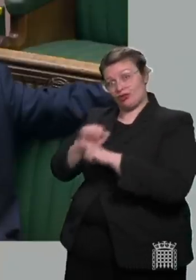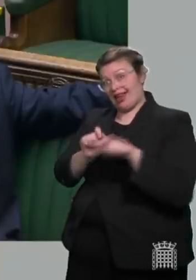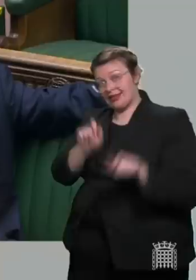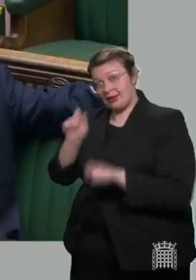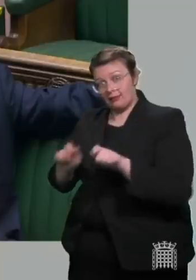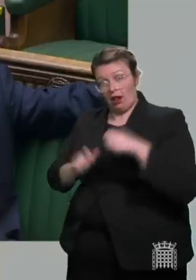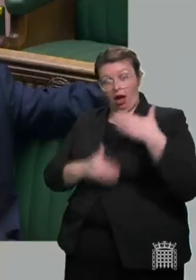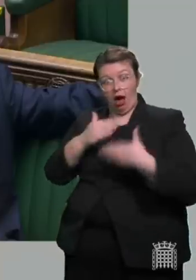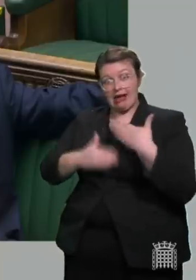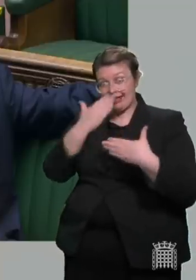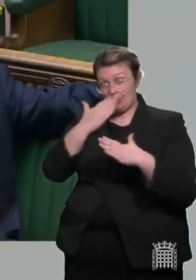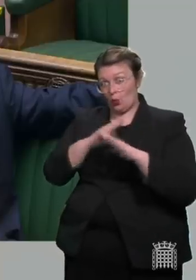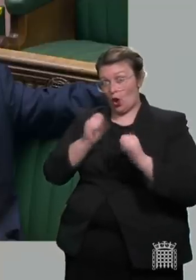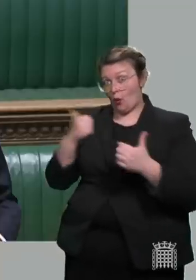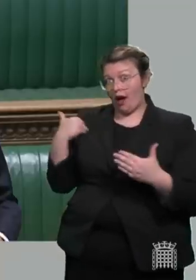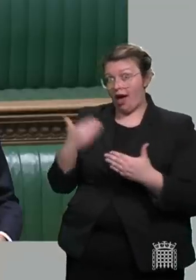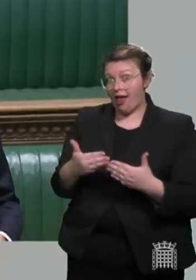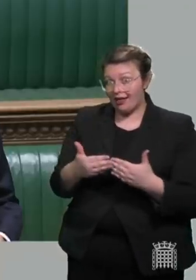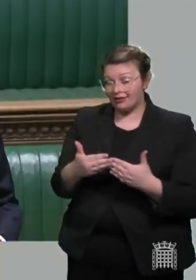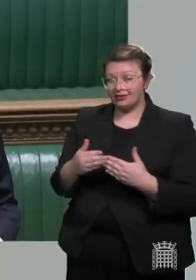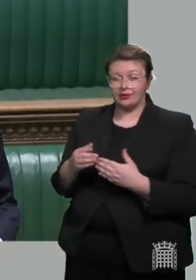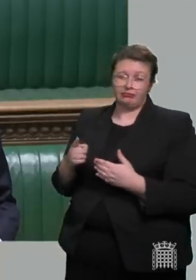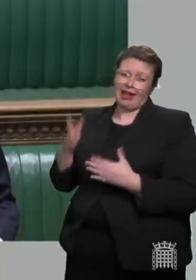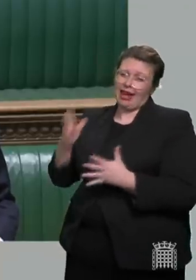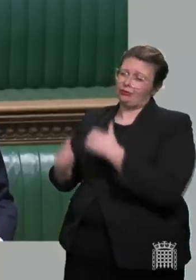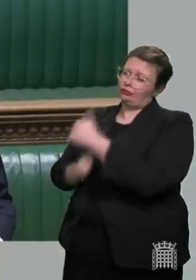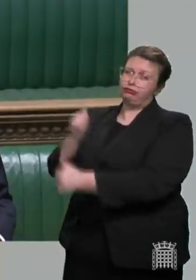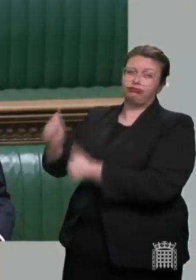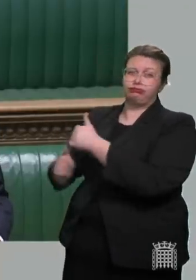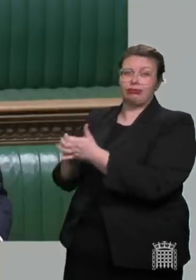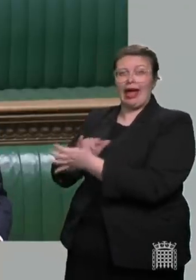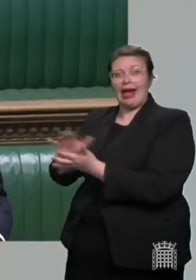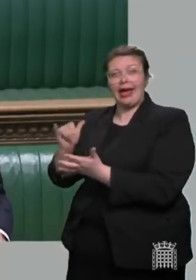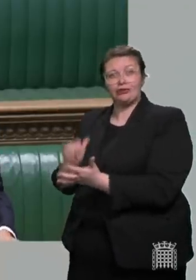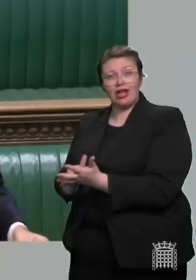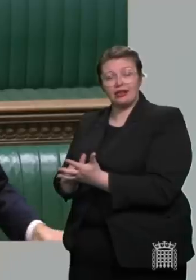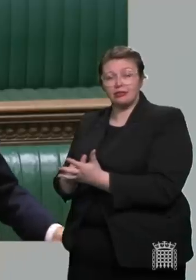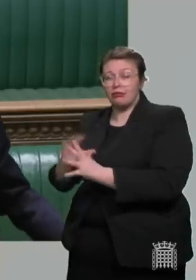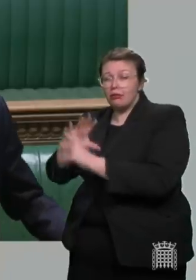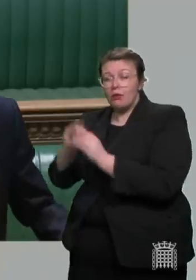has had extraordinary success in vaccinating more than 20 million people across the United Kingdom.